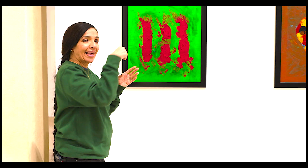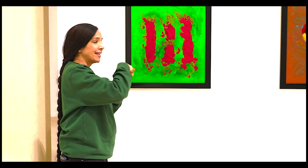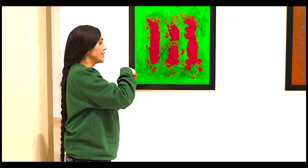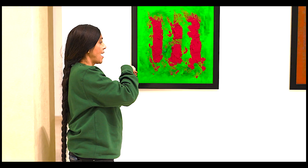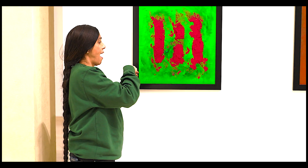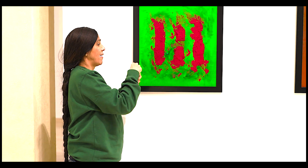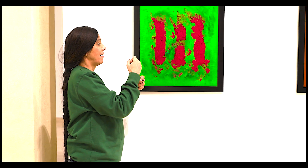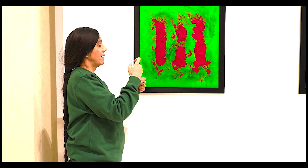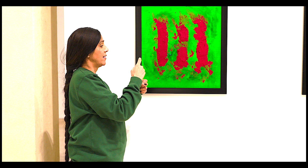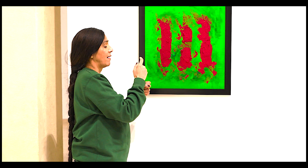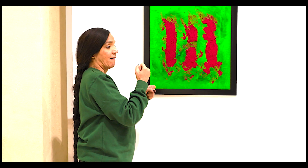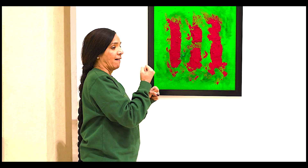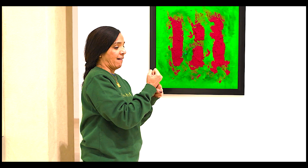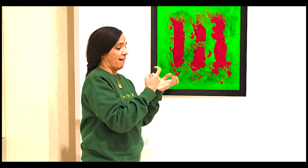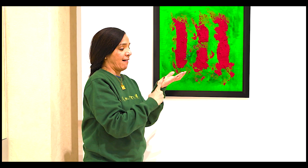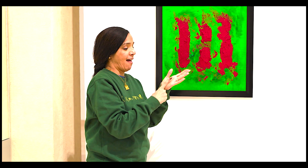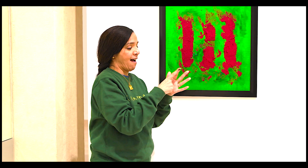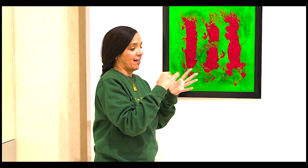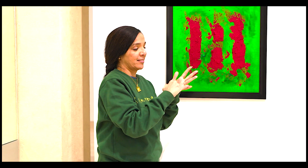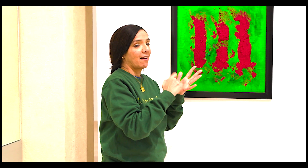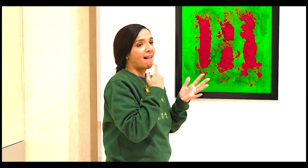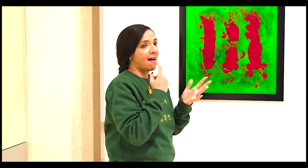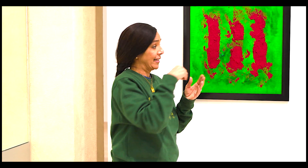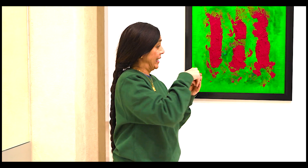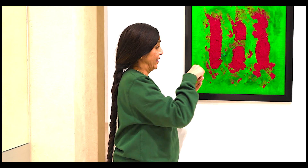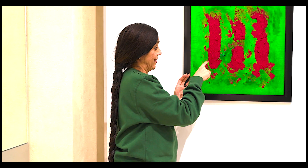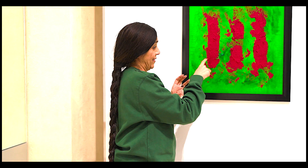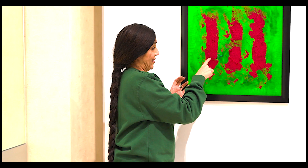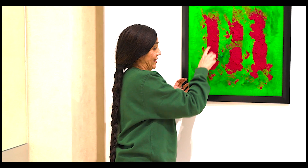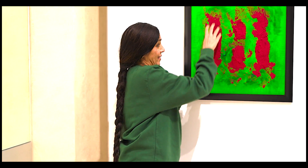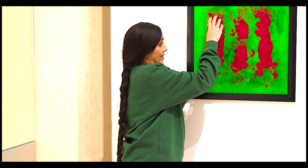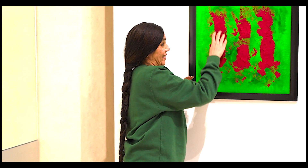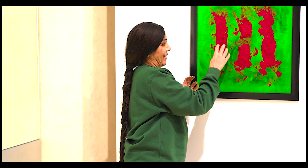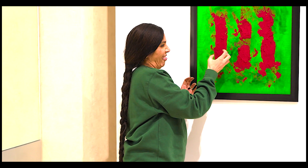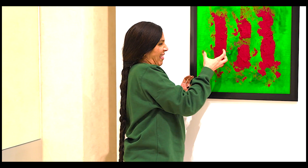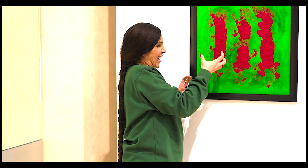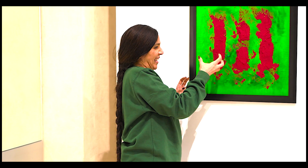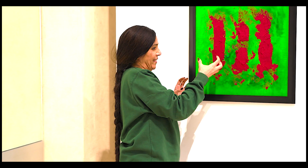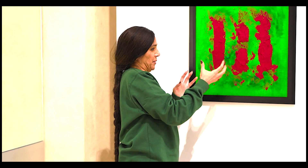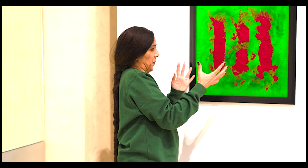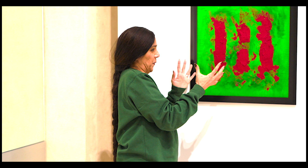Again, this art... has glass in it, broken glass,